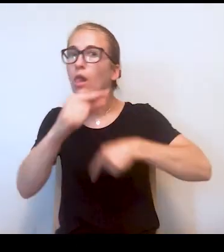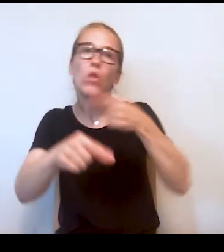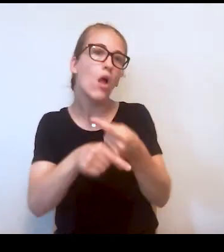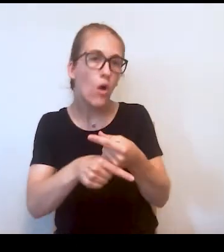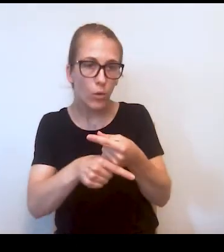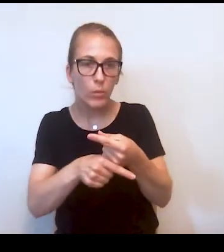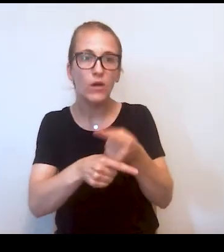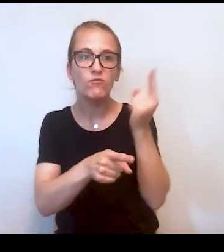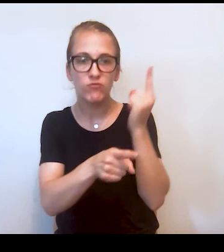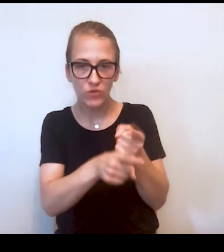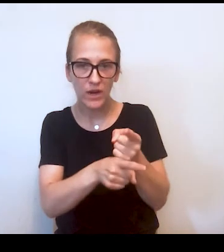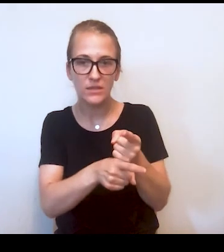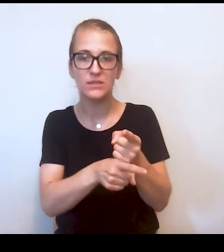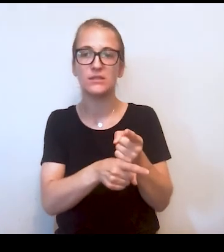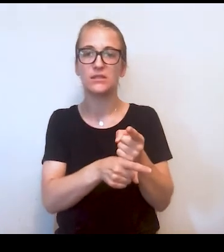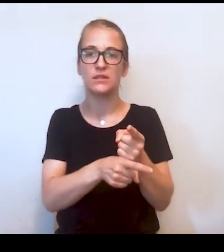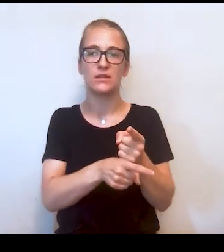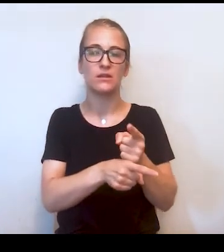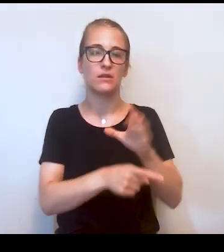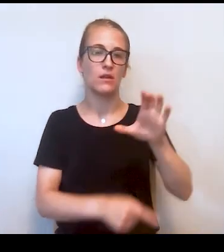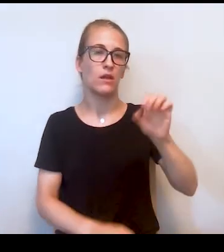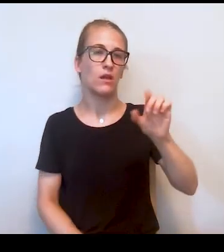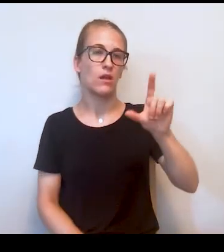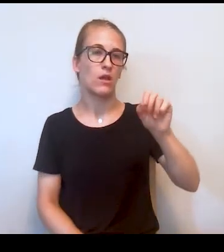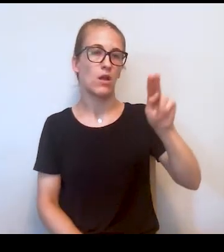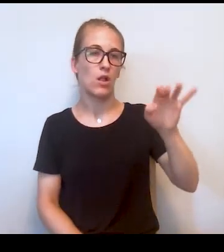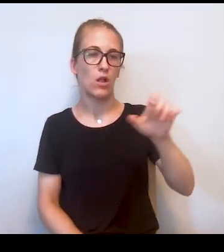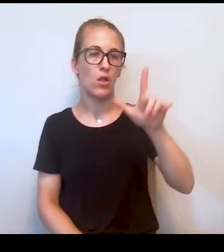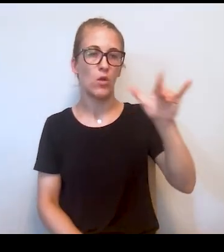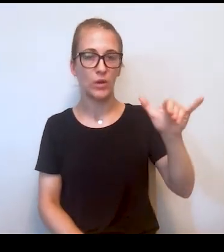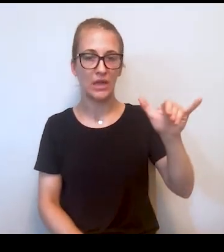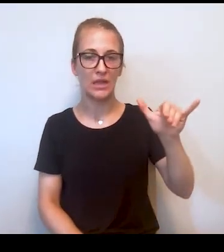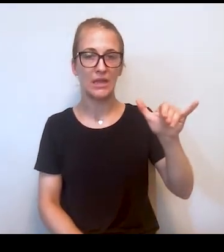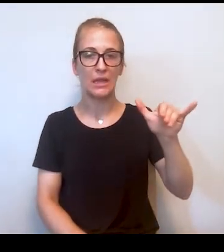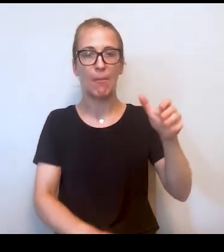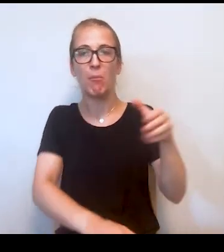of certain countries, that's never going to lend itself